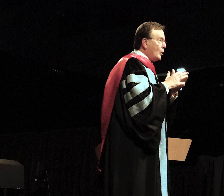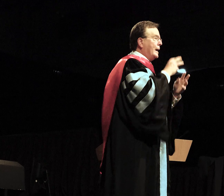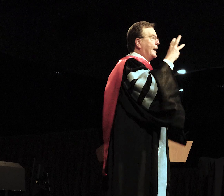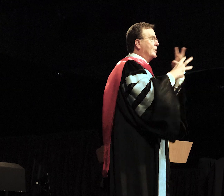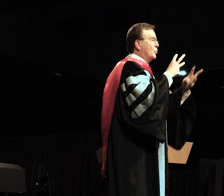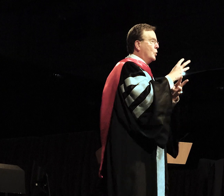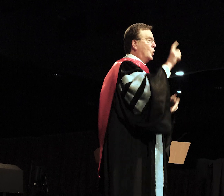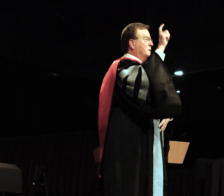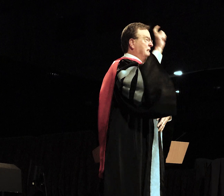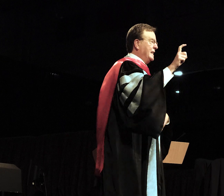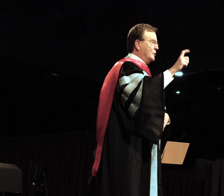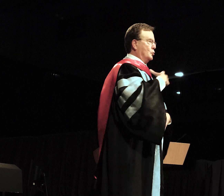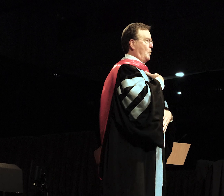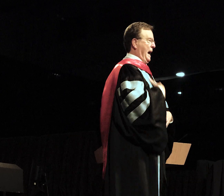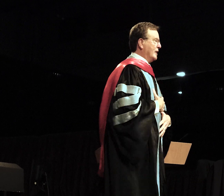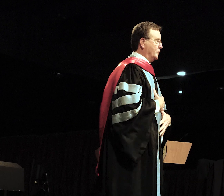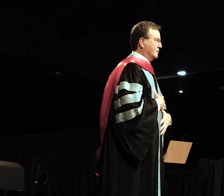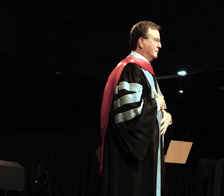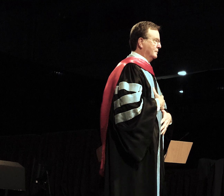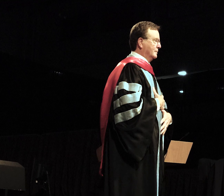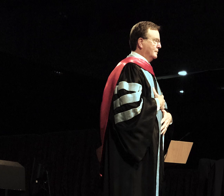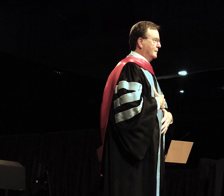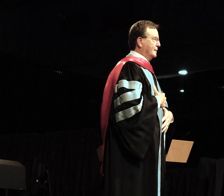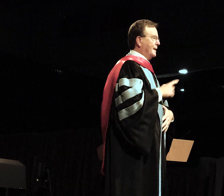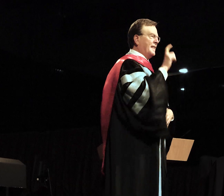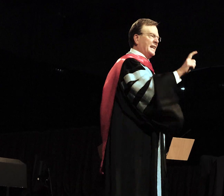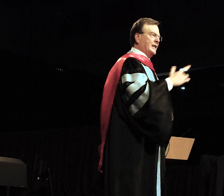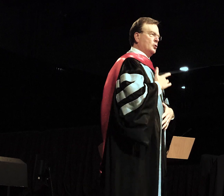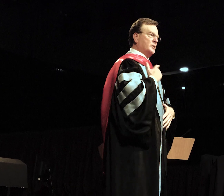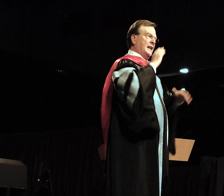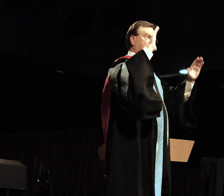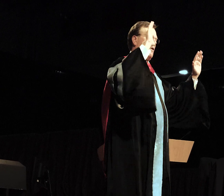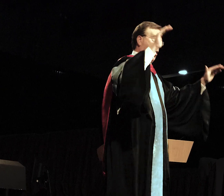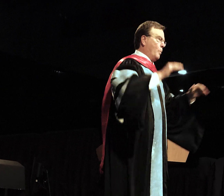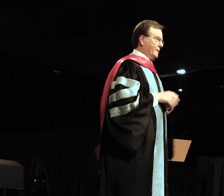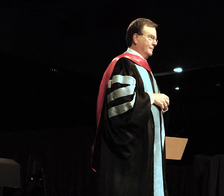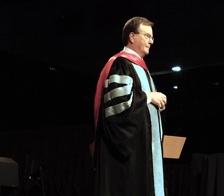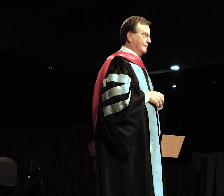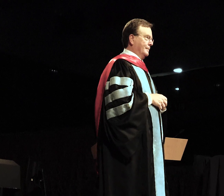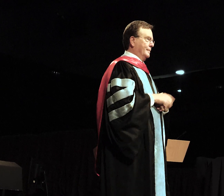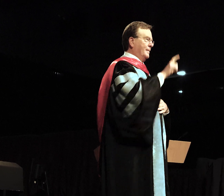Gerry: America and the world needs your passion. They need your sense of hope.